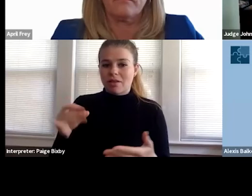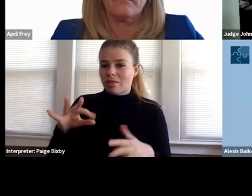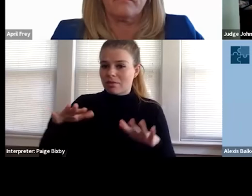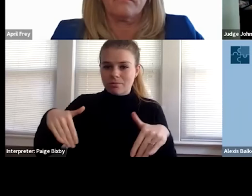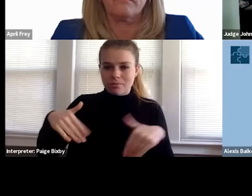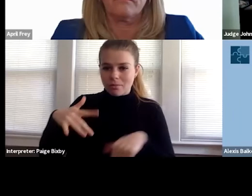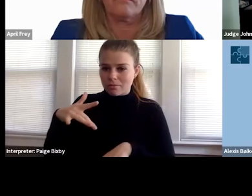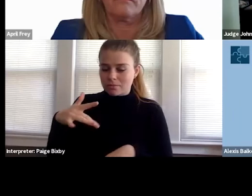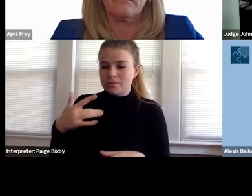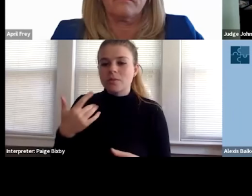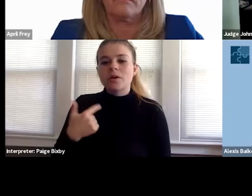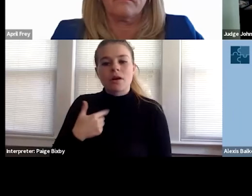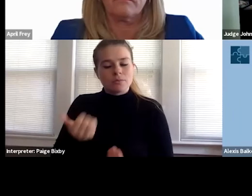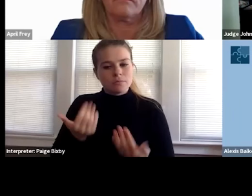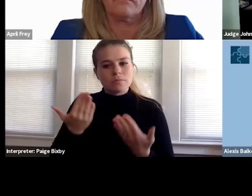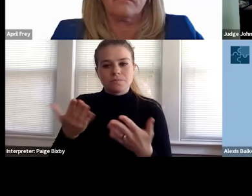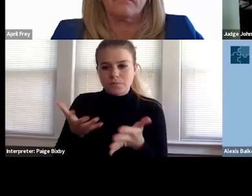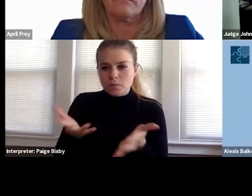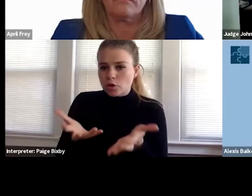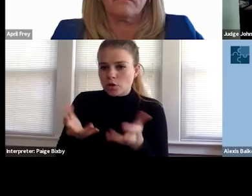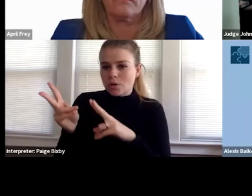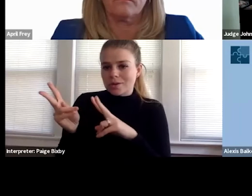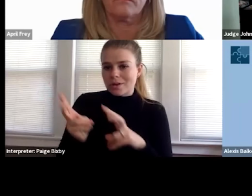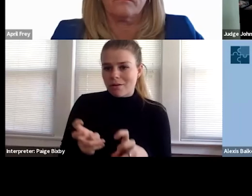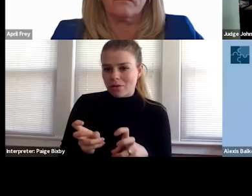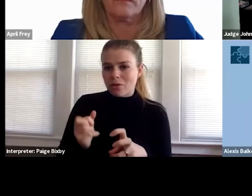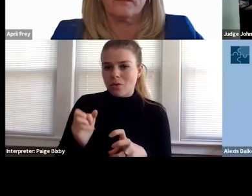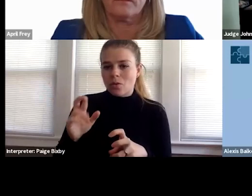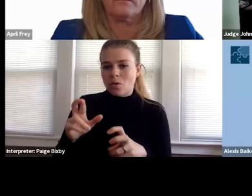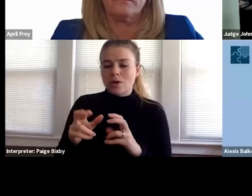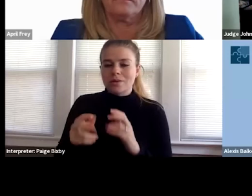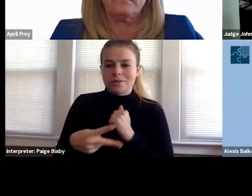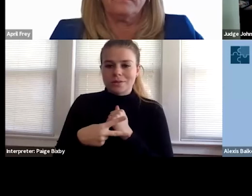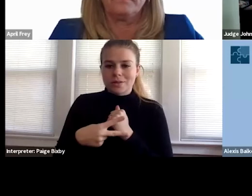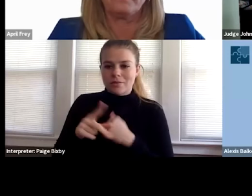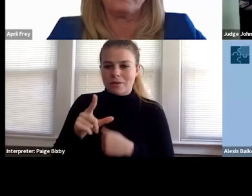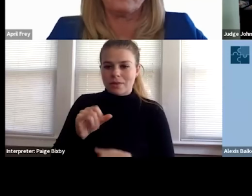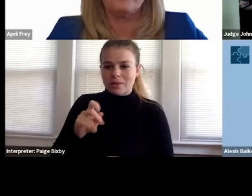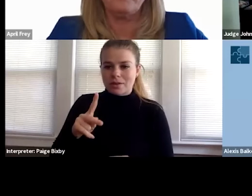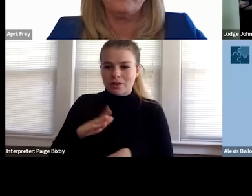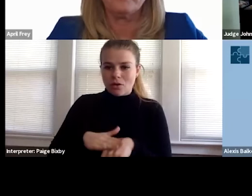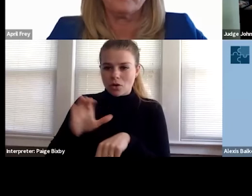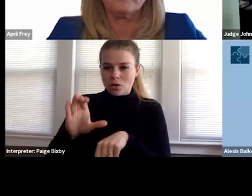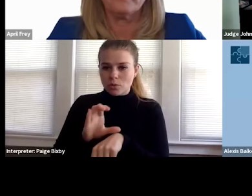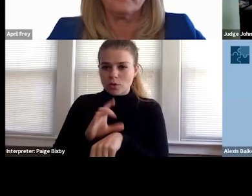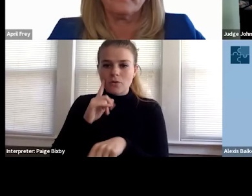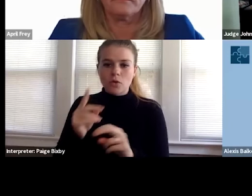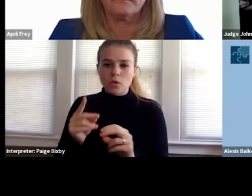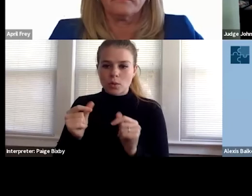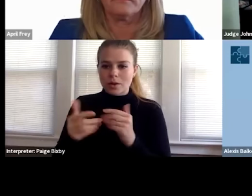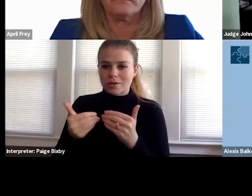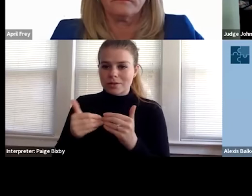I recommend and encourage you to download or bookmark this link on your computer for quick and easy access for later reference.